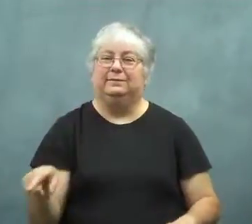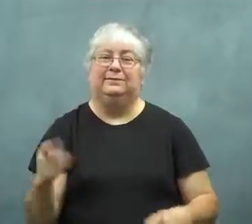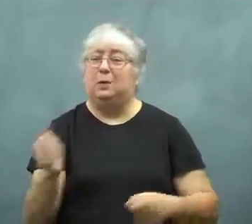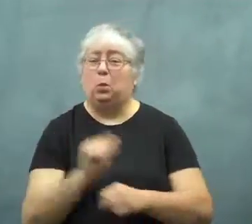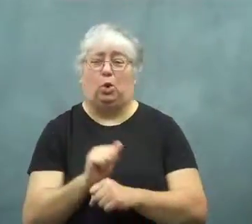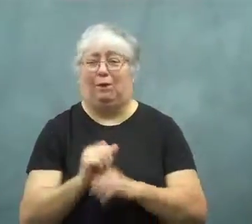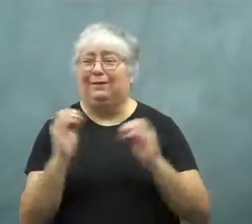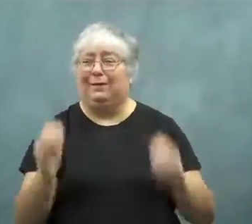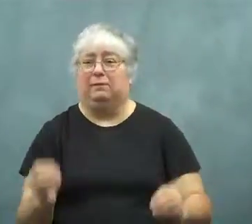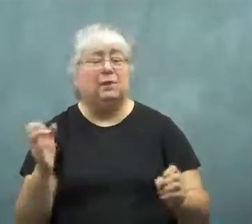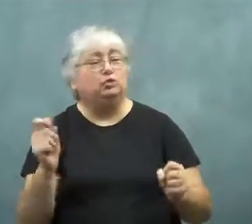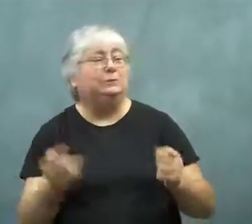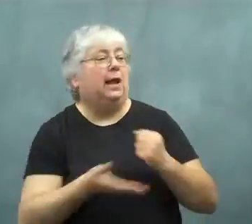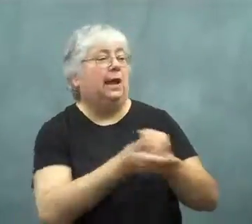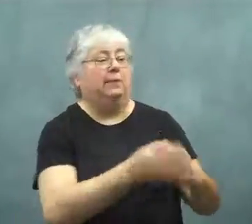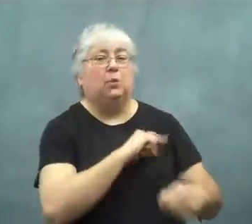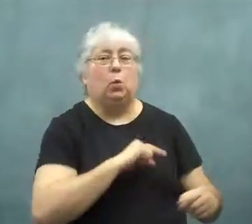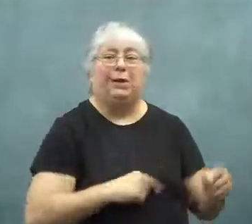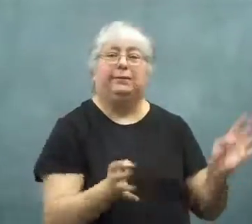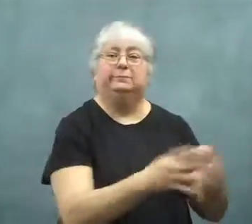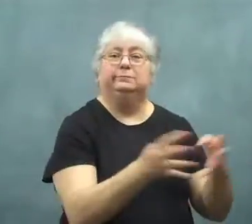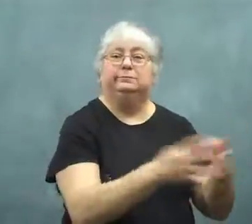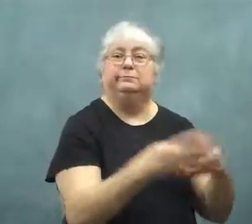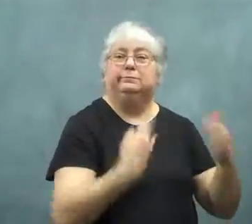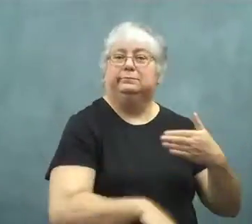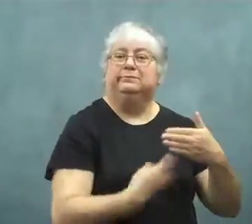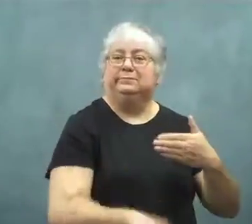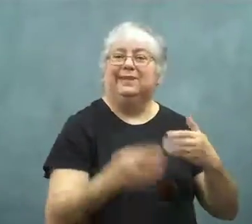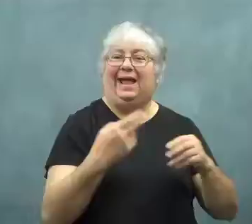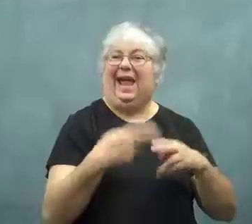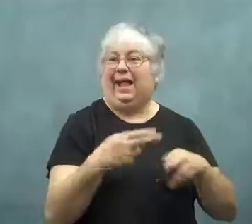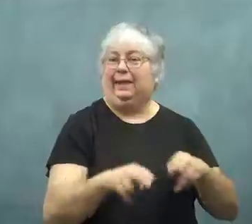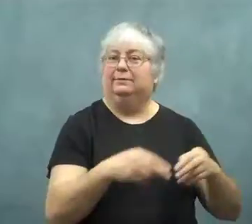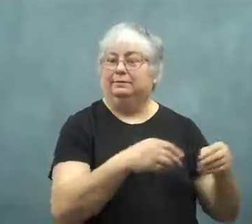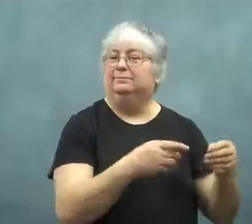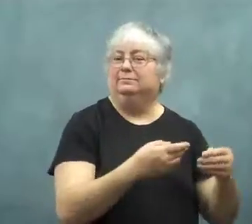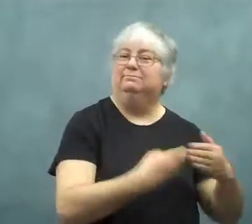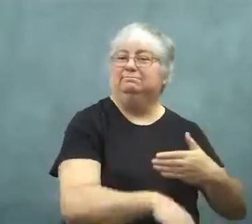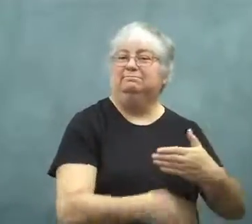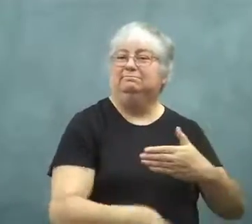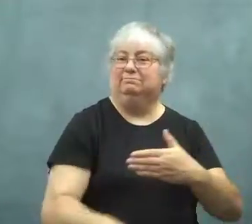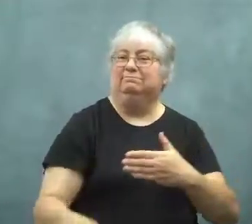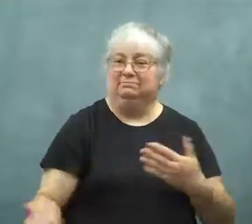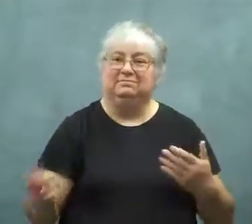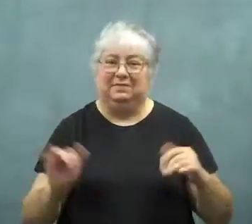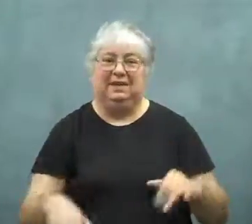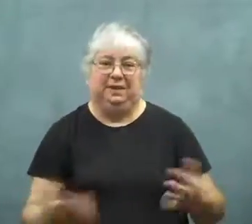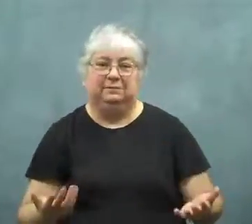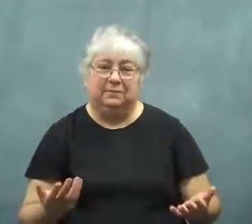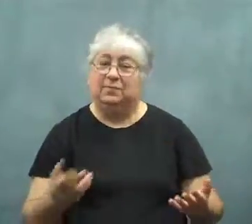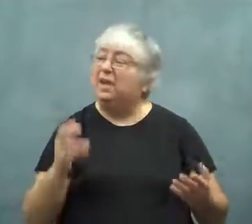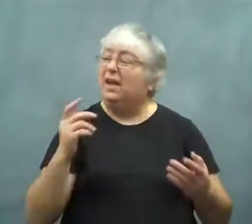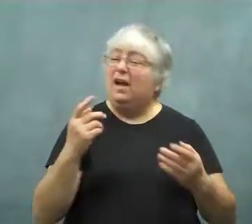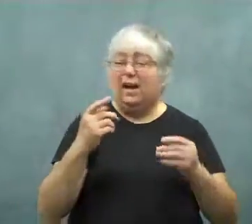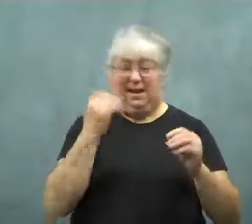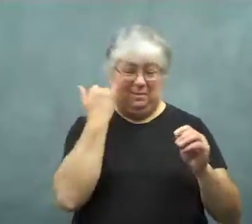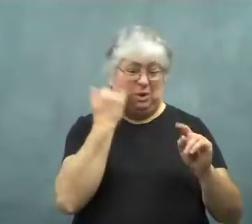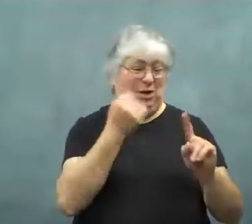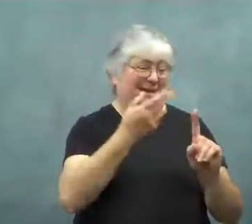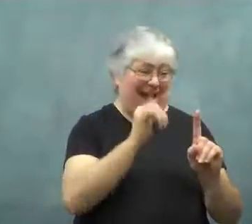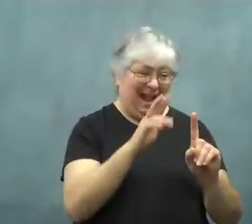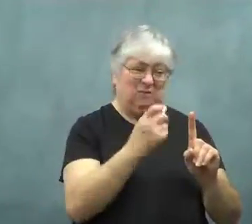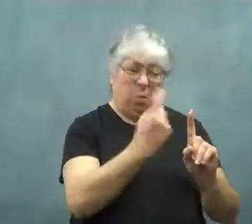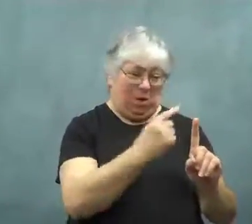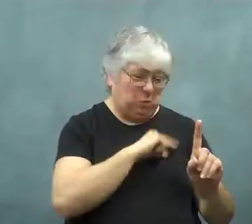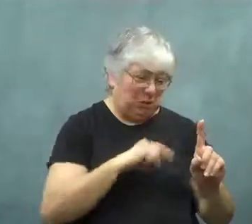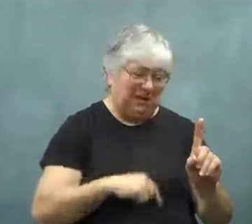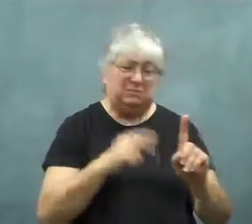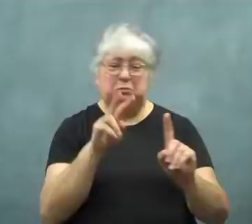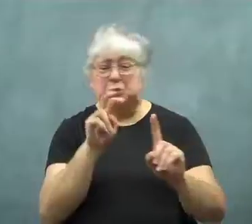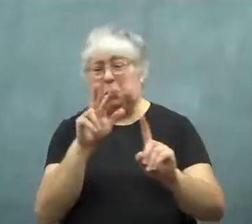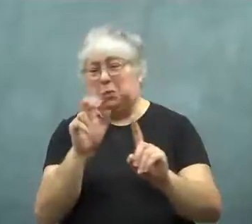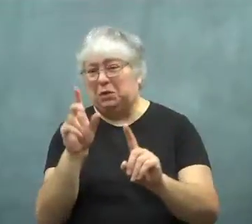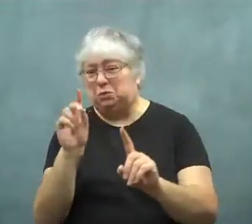They don't work at all, they just impregnate the queen so she can lay more eggs.